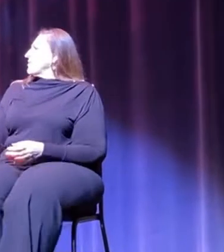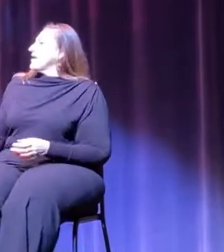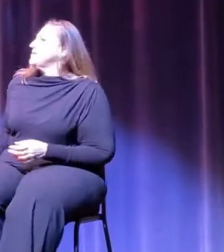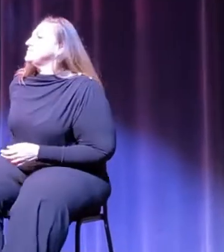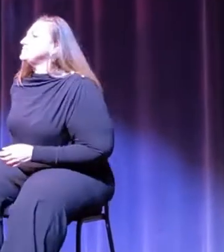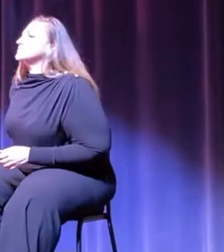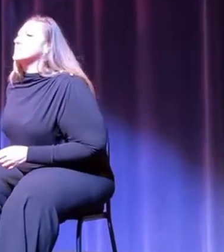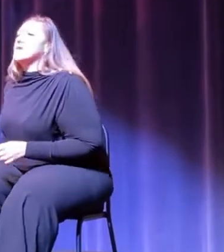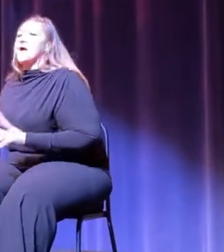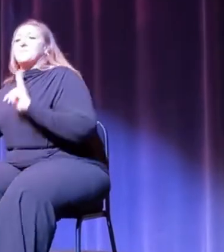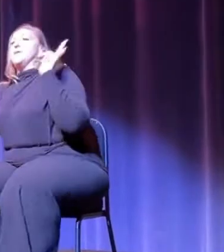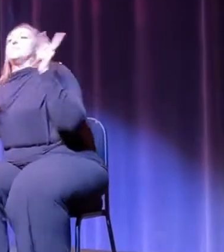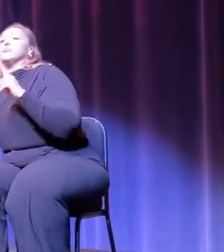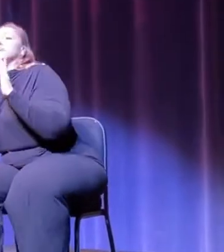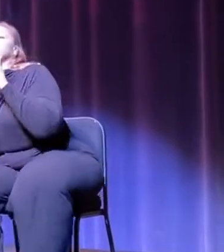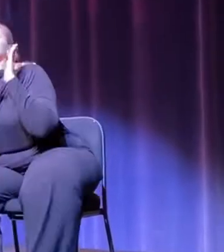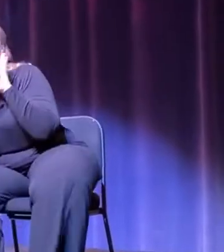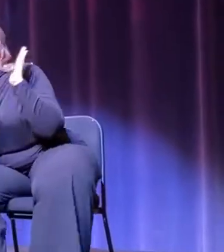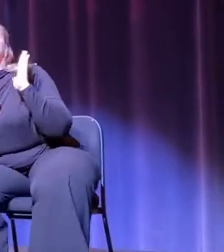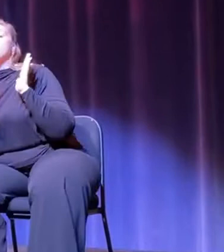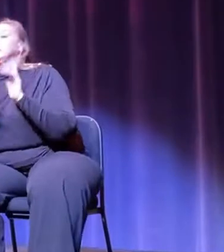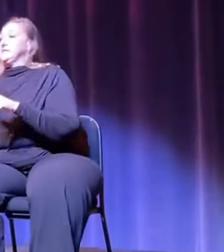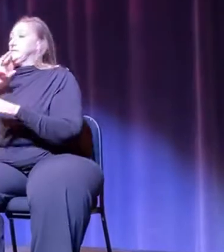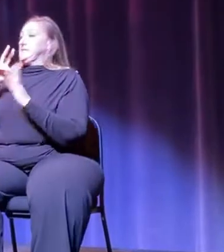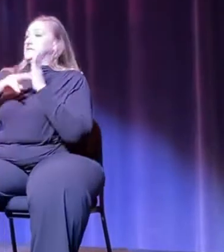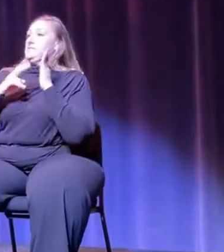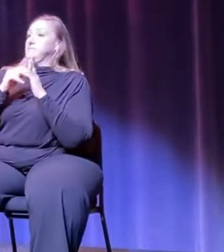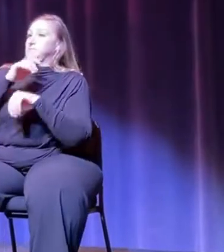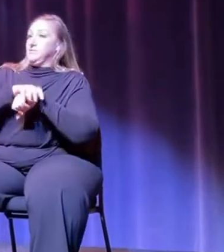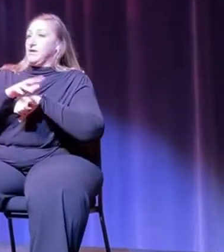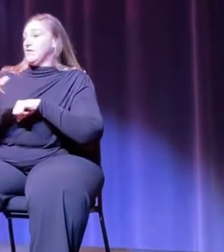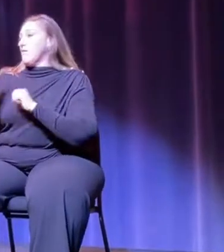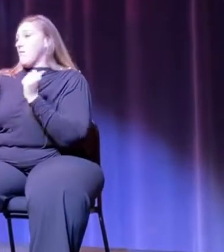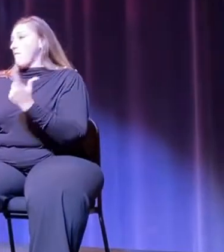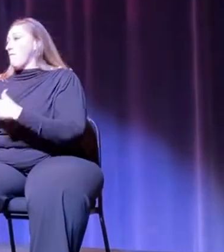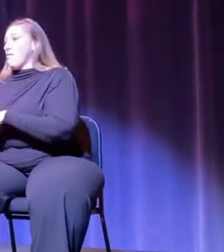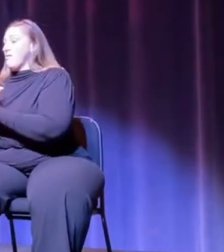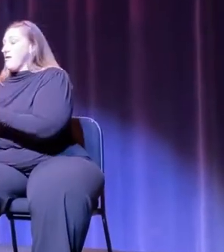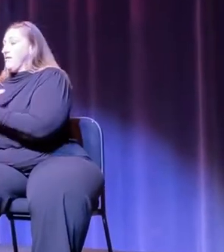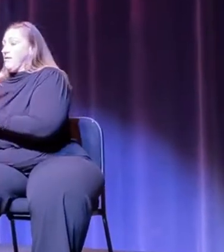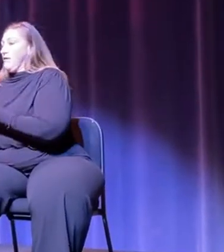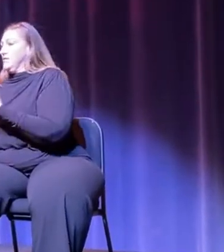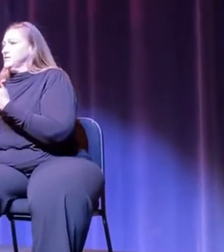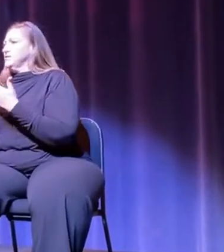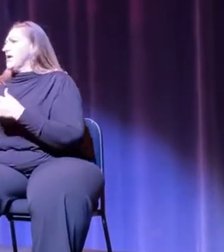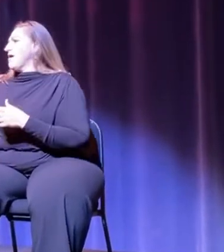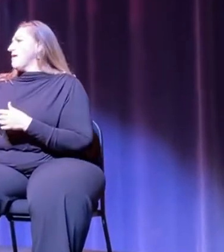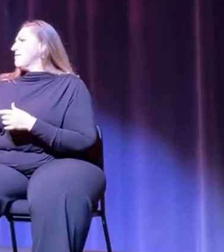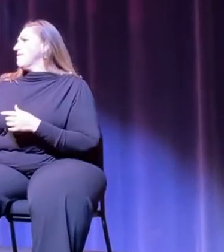The people who read my poetry are English speakers. Not all of them are college educated. At Lambda Literary, half of my audience